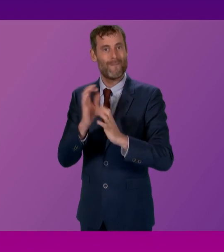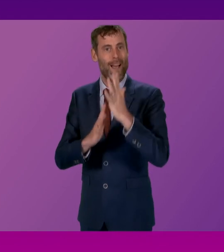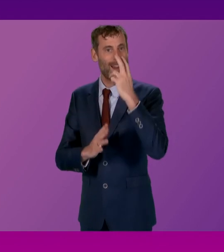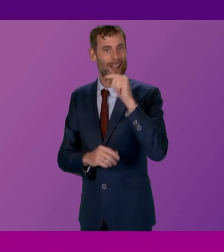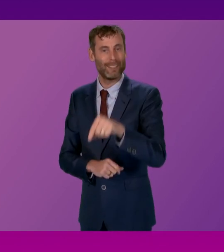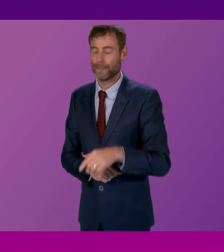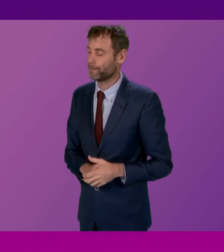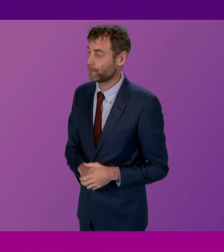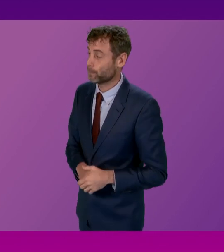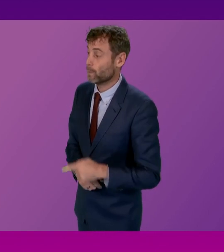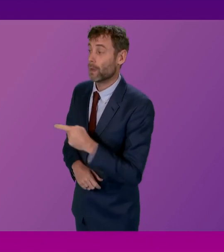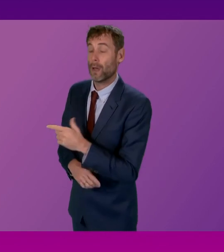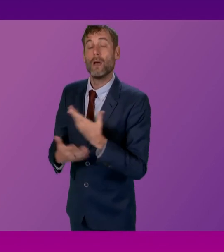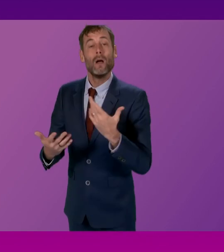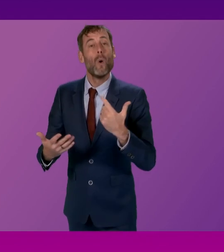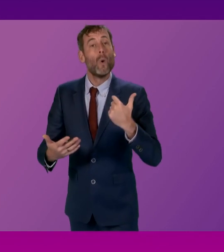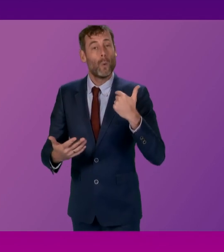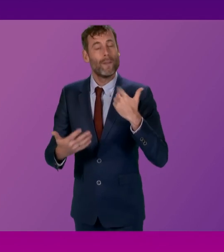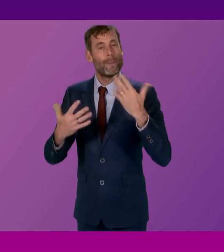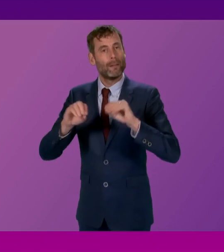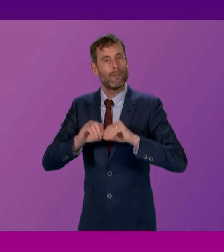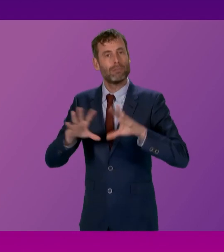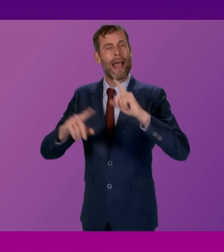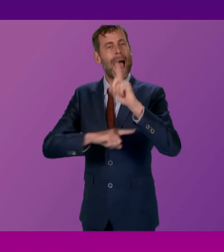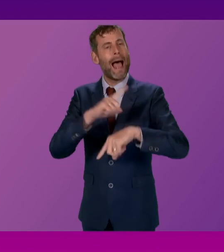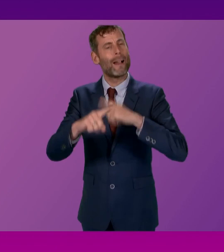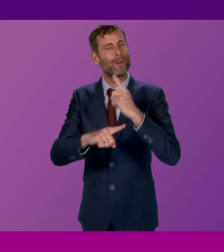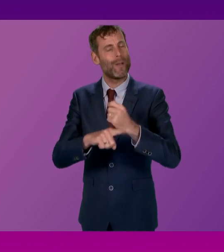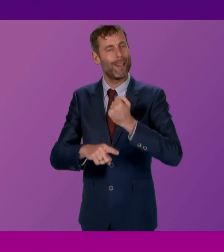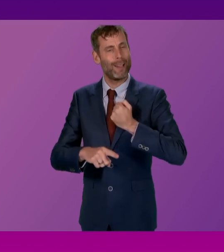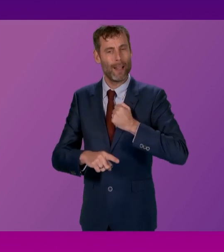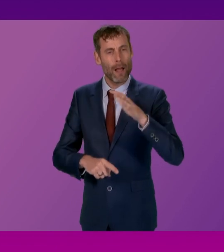We have recently launched our annual public awareness campaigns across a range of media platforms.